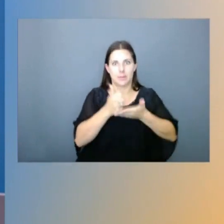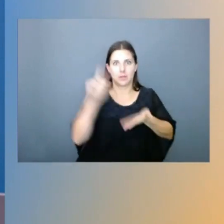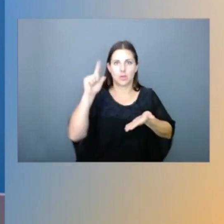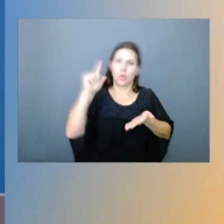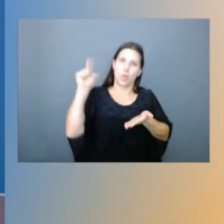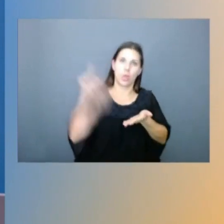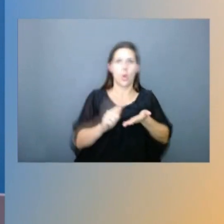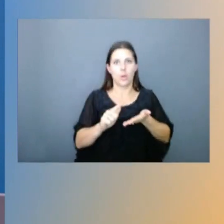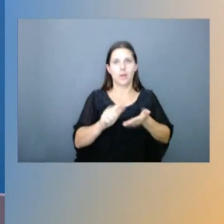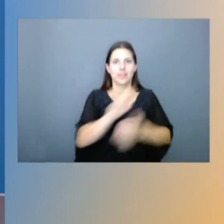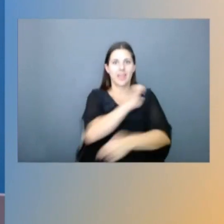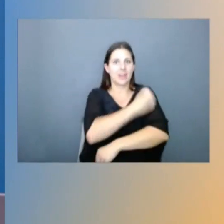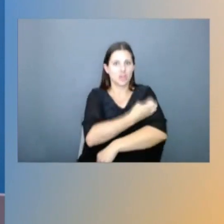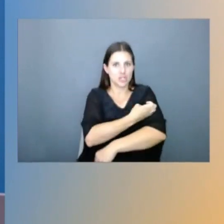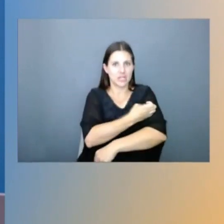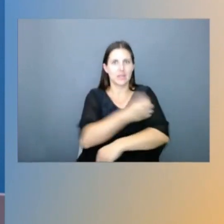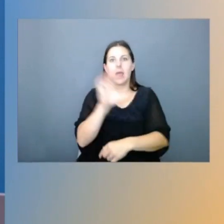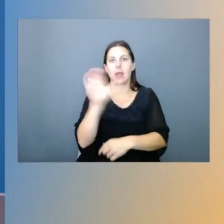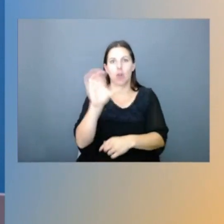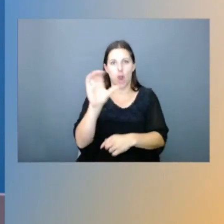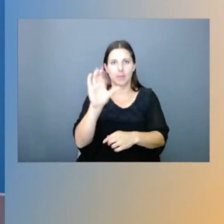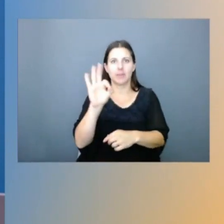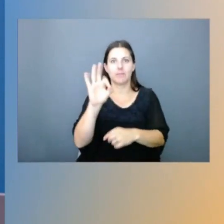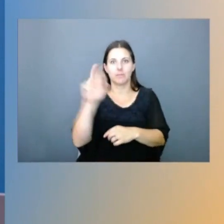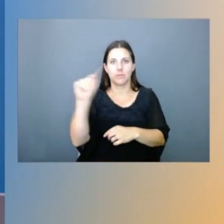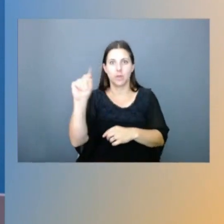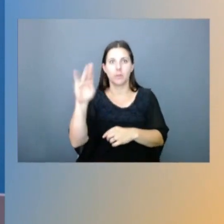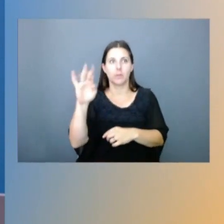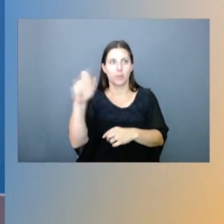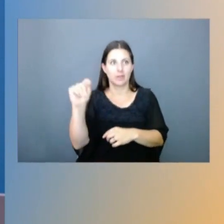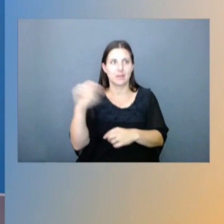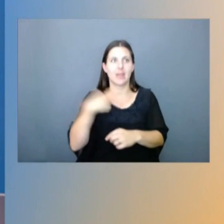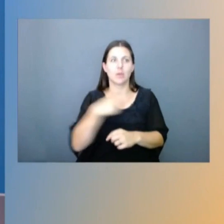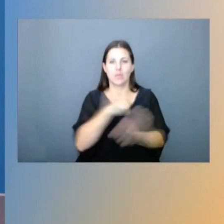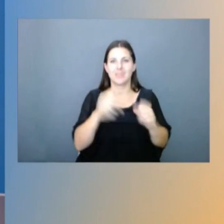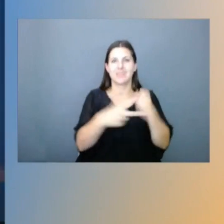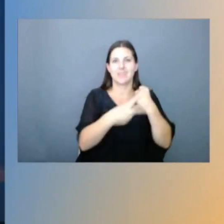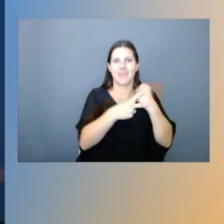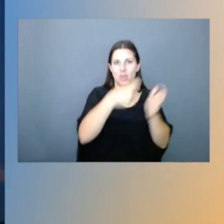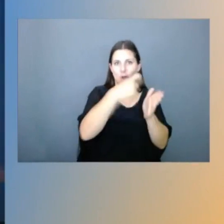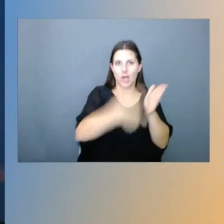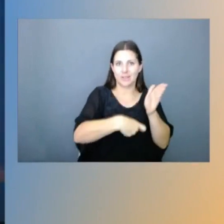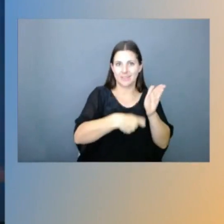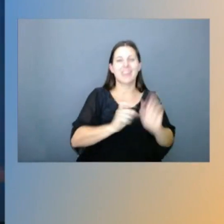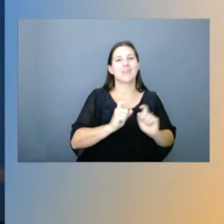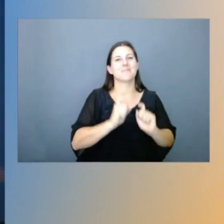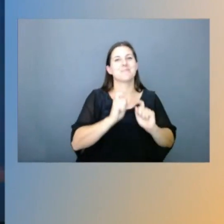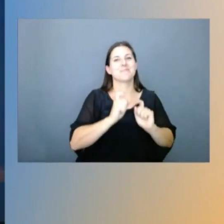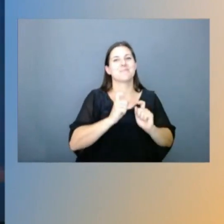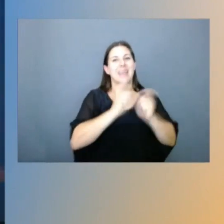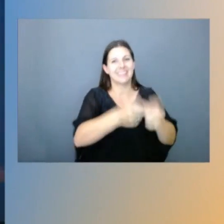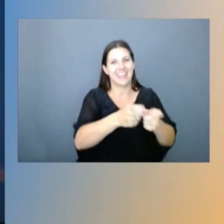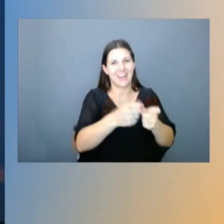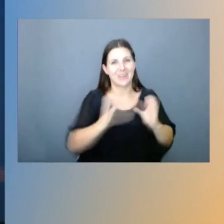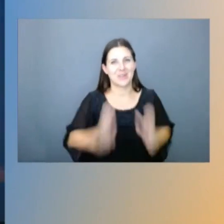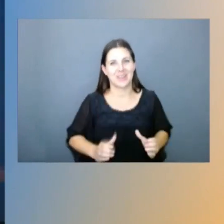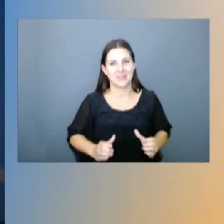which lowers our costs that we can then pass on to savings to our customers. Just incredible, yeah, and we had actually talked about this in the sustainability session today,